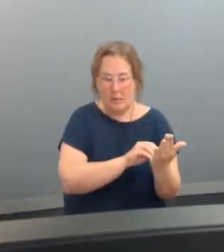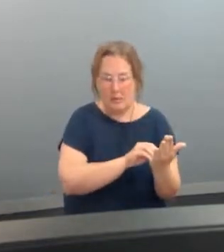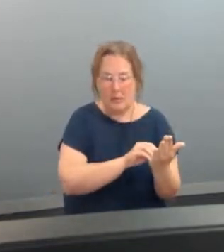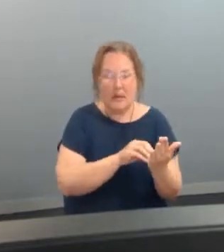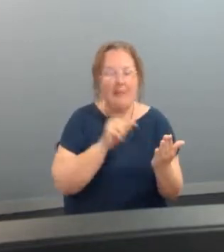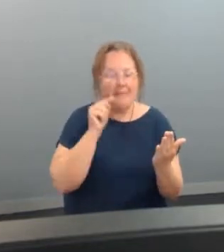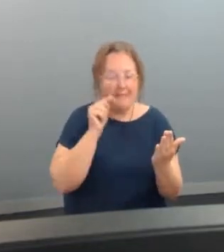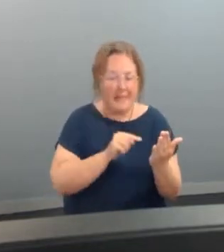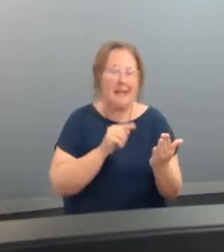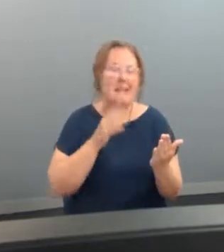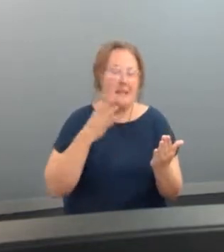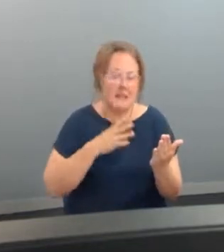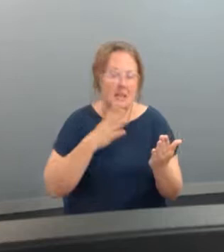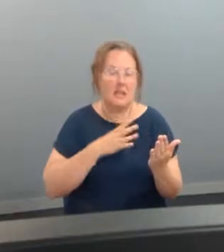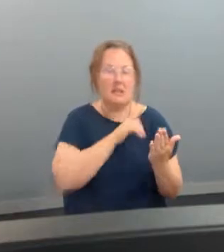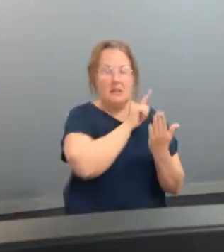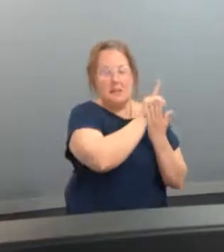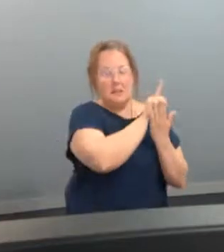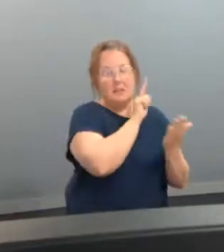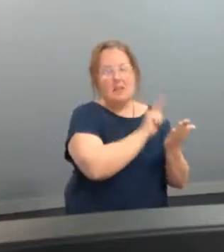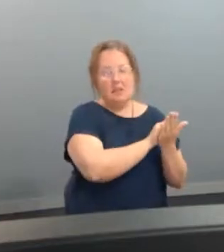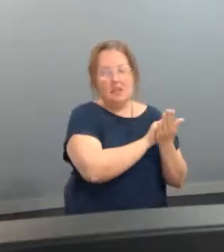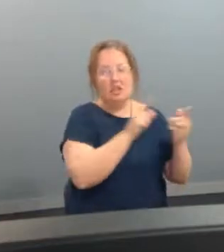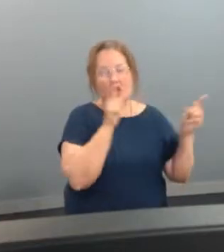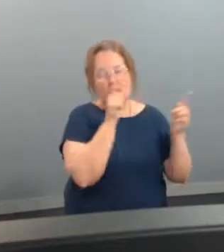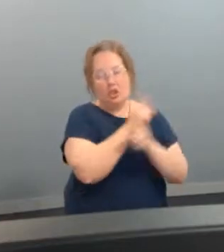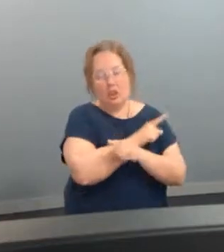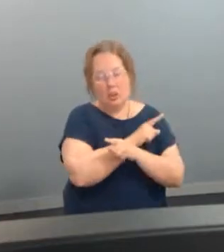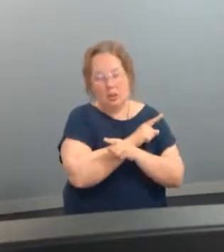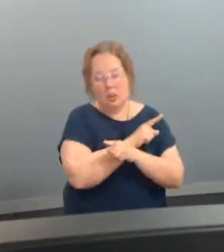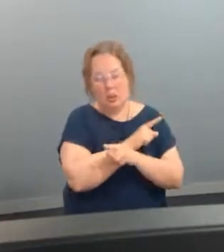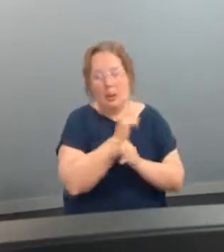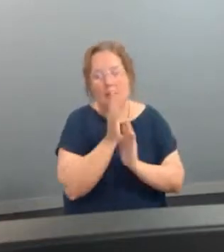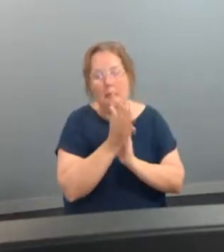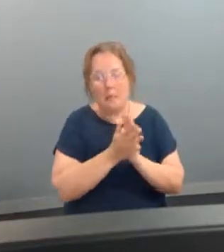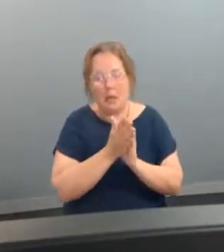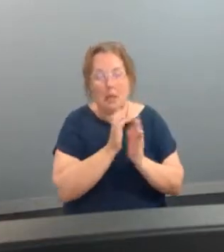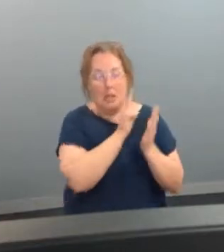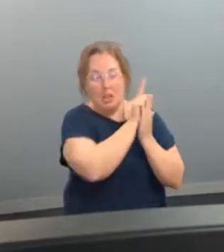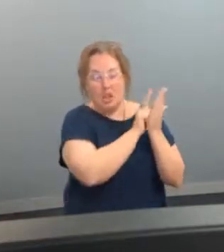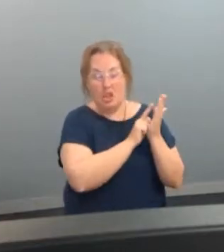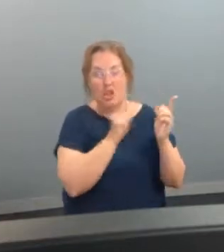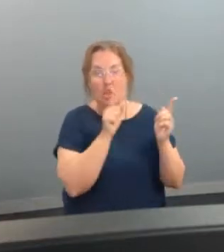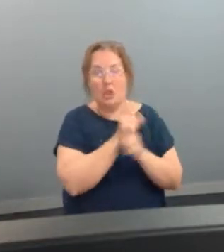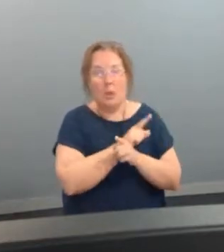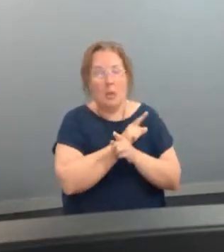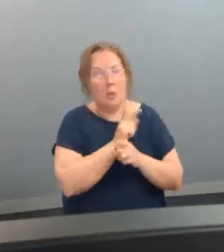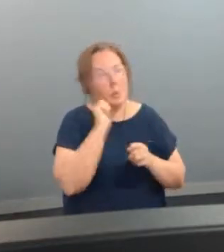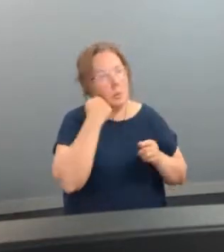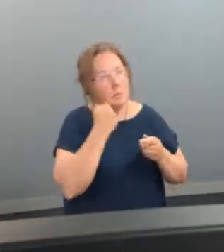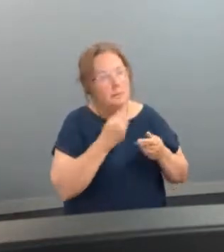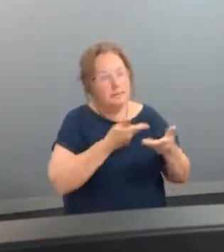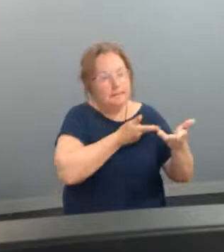assessments to be included as part of planning as proposed, that that does require legislative change. So the